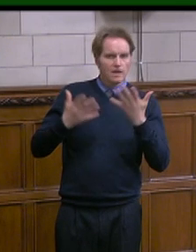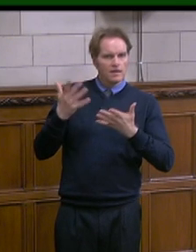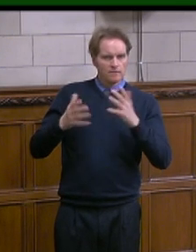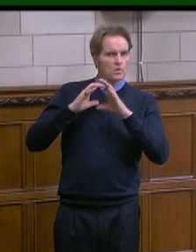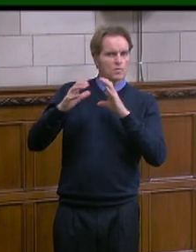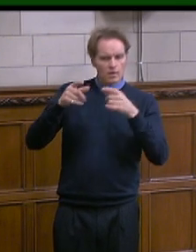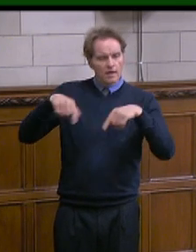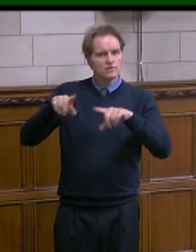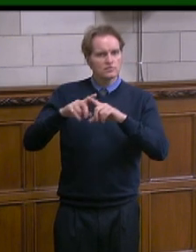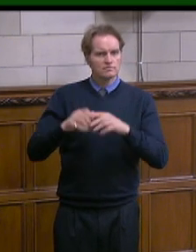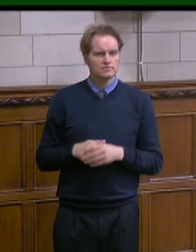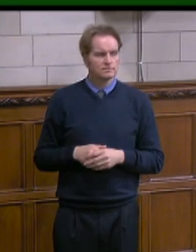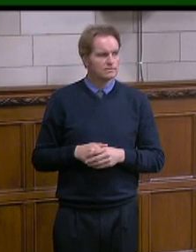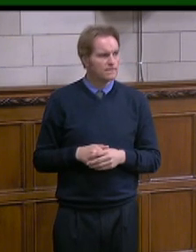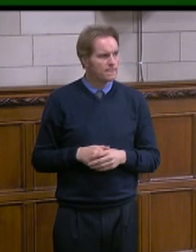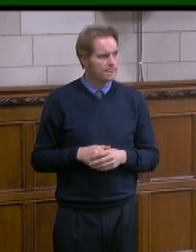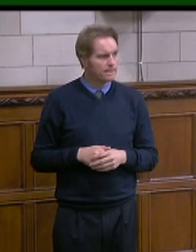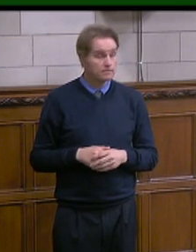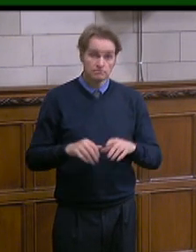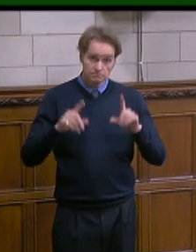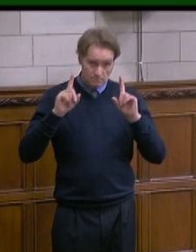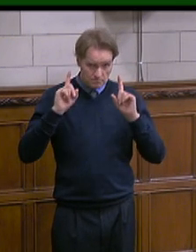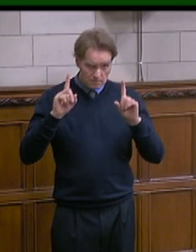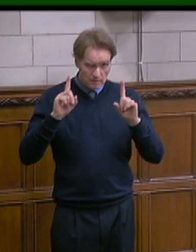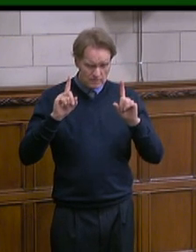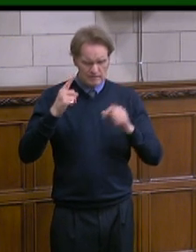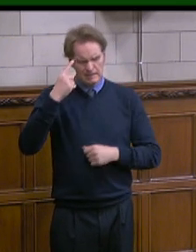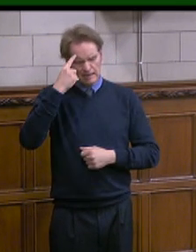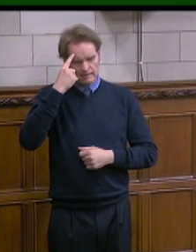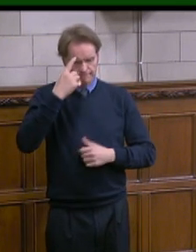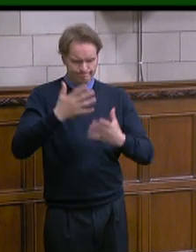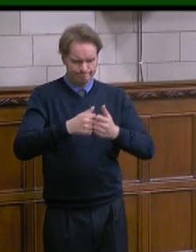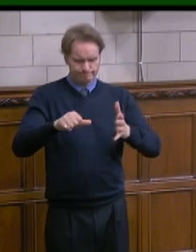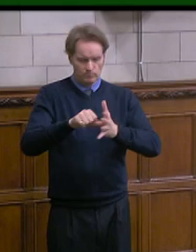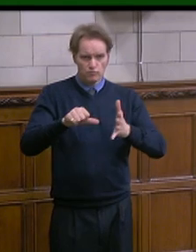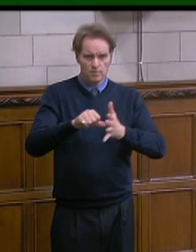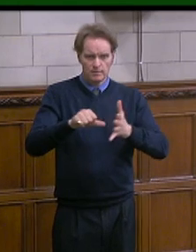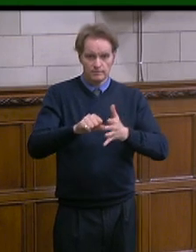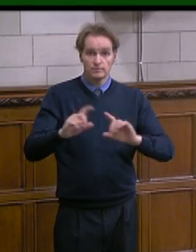Having said that, however, I think there is a small conflict between the title of the